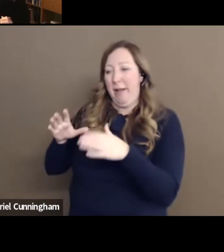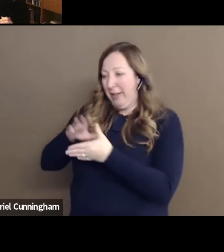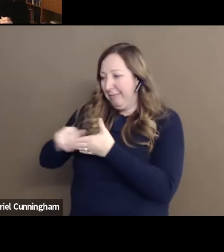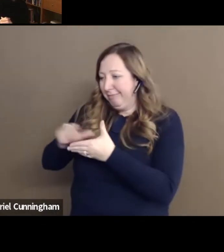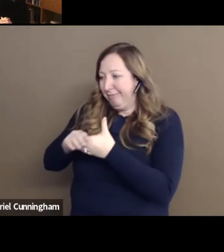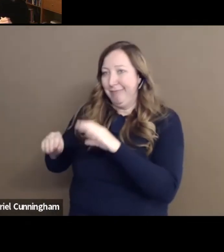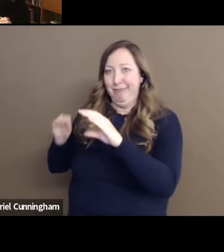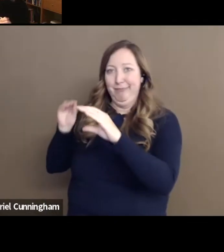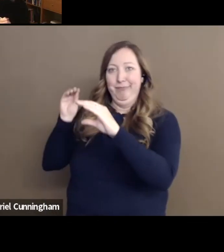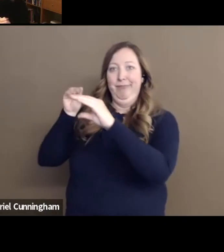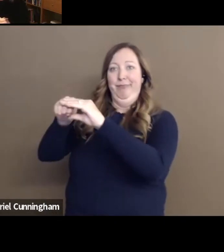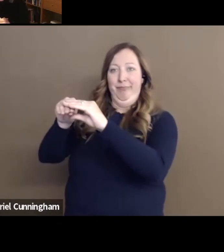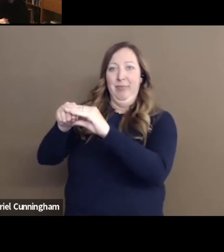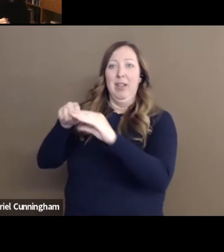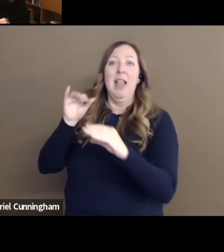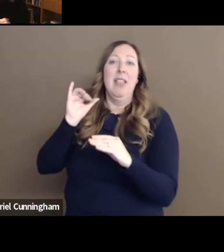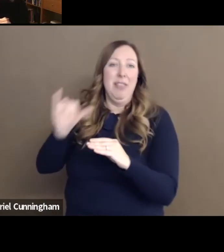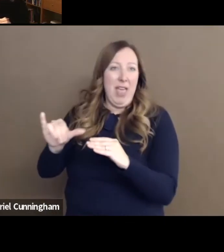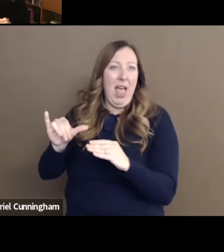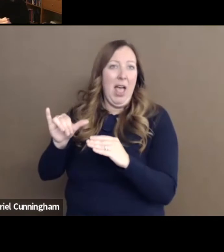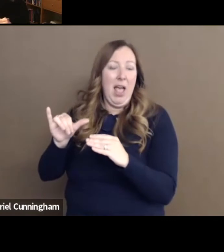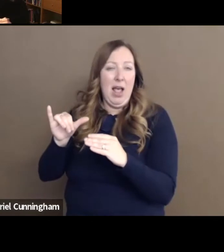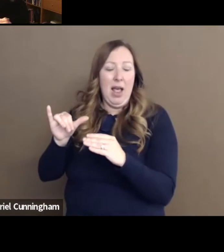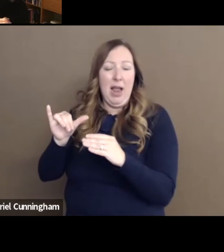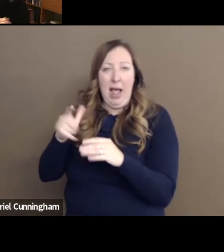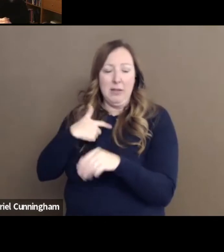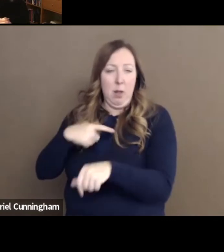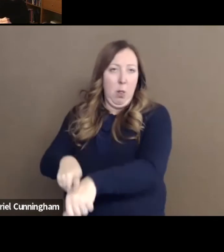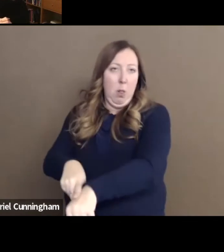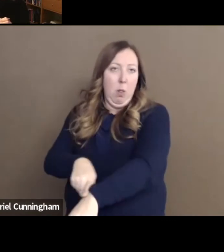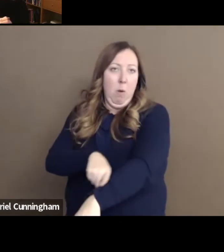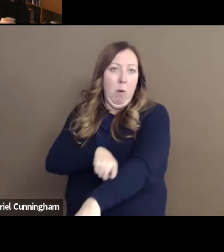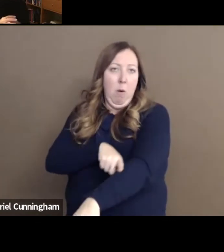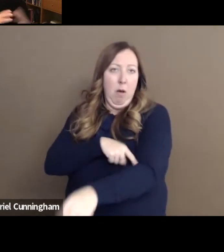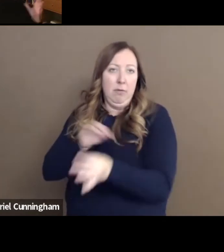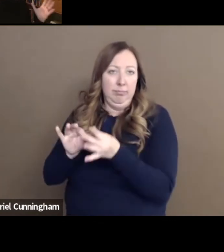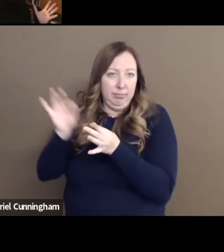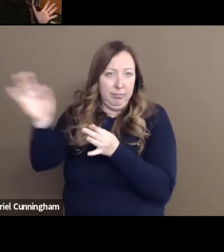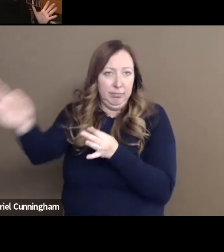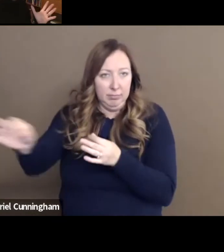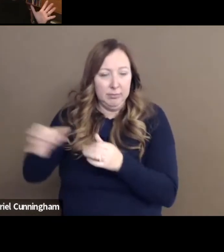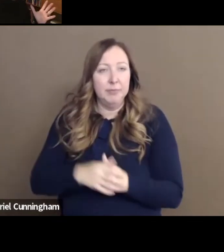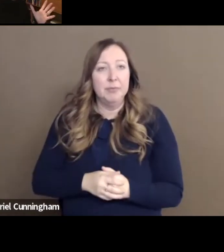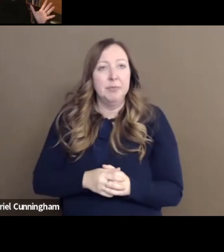and especially remember the non-canonical perspectives of objects